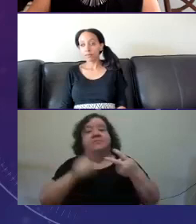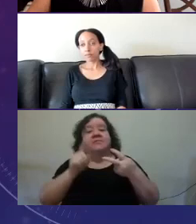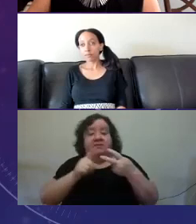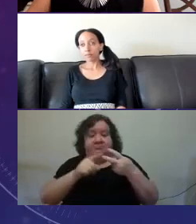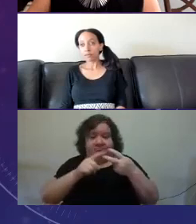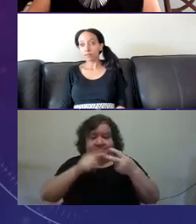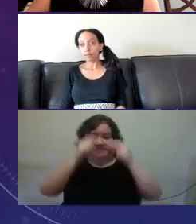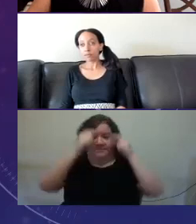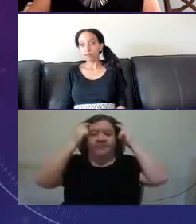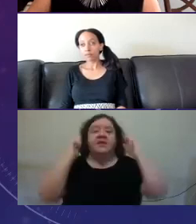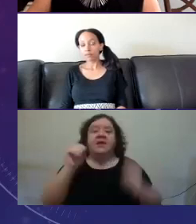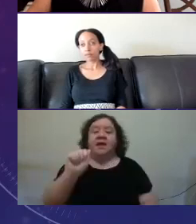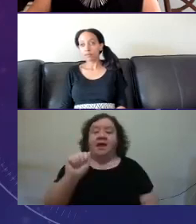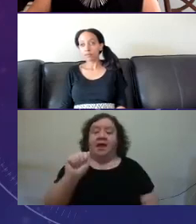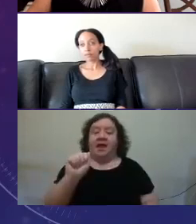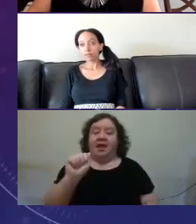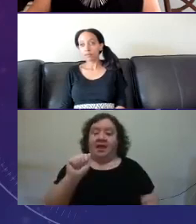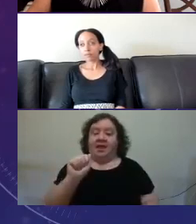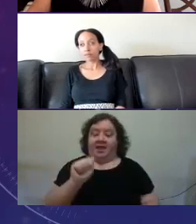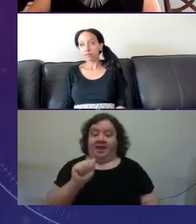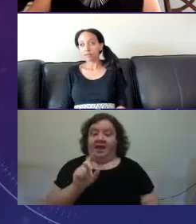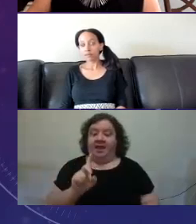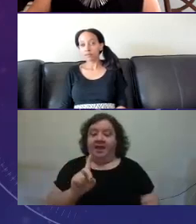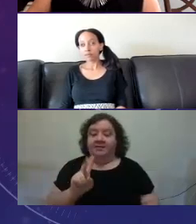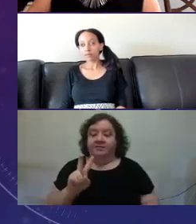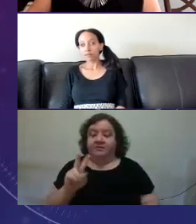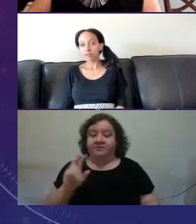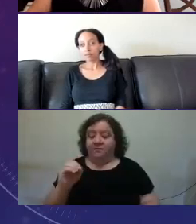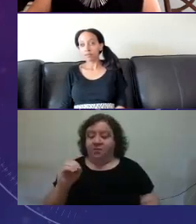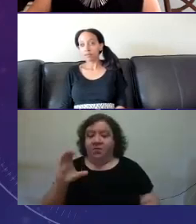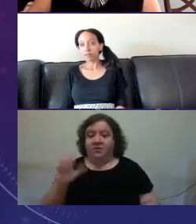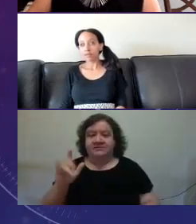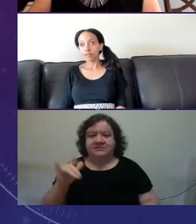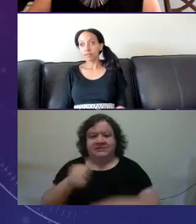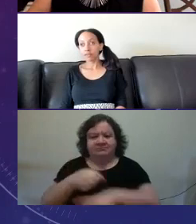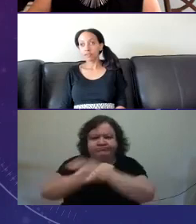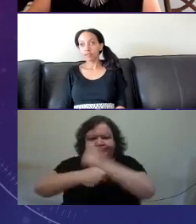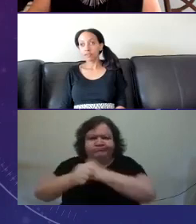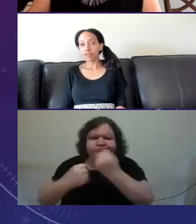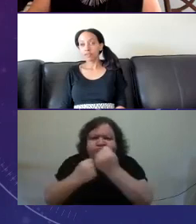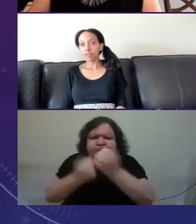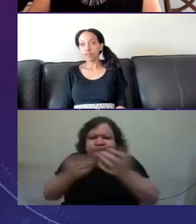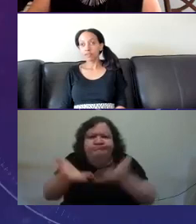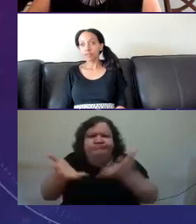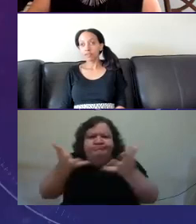so much to happen for taking the time to be with us all here I always love